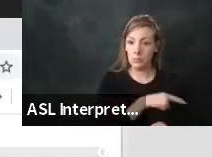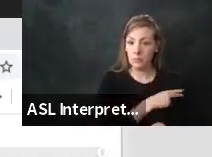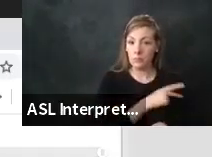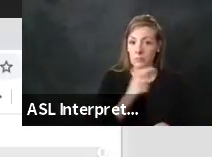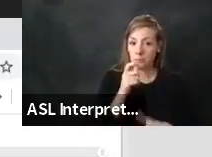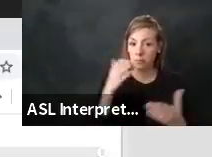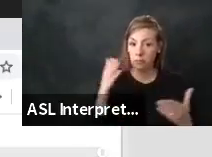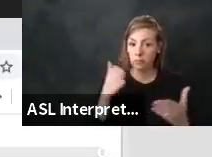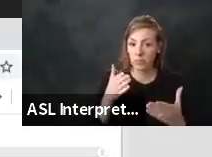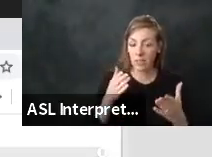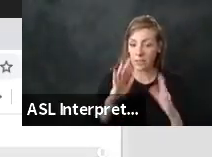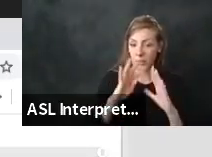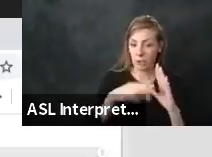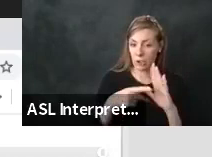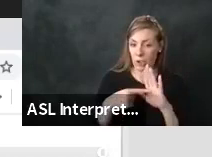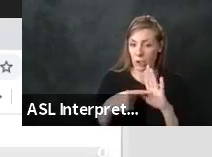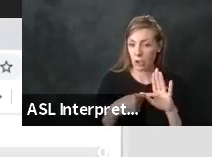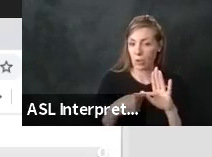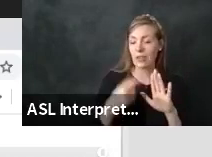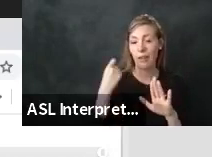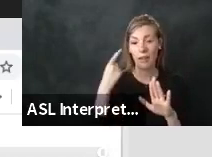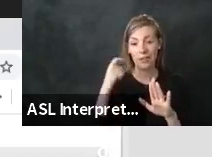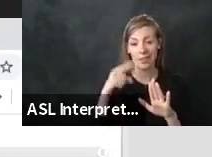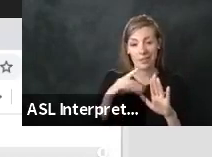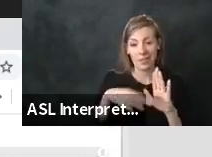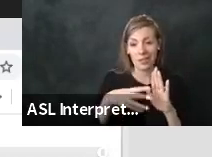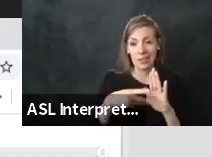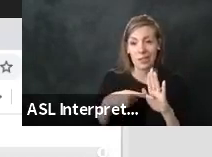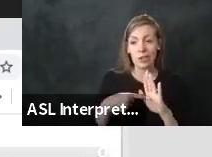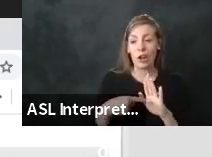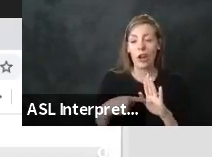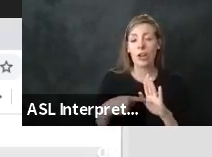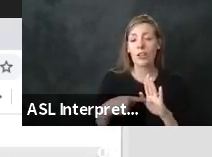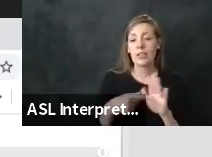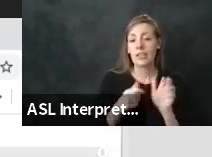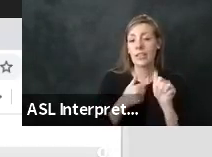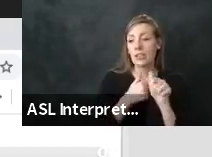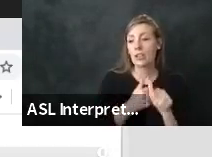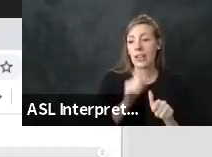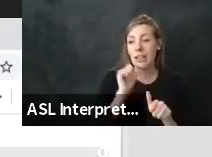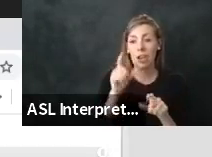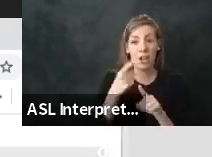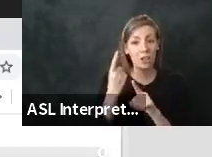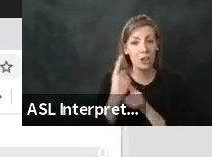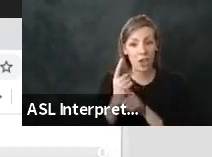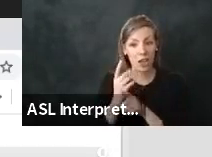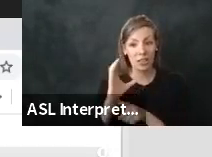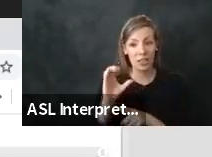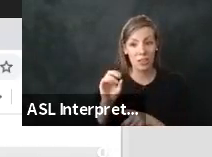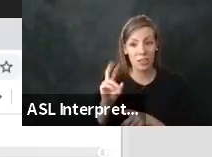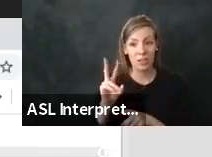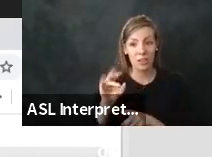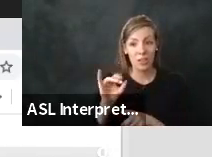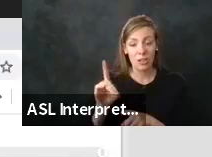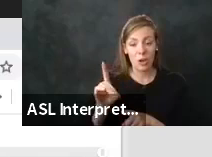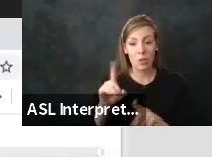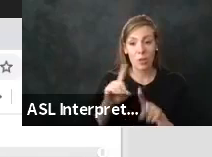And it's worth noting that this chart is tracking not just COVID positive hospitalizations but also influenza